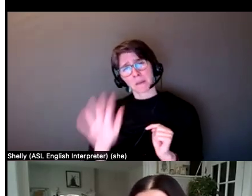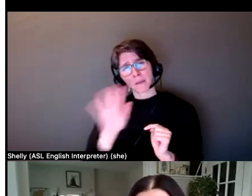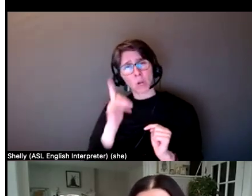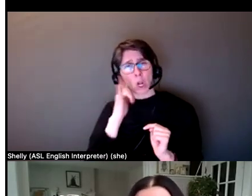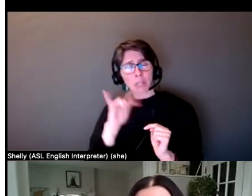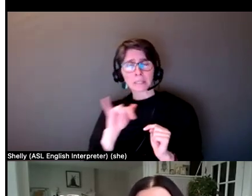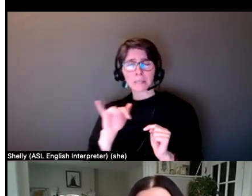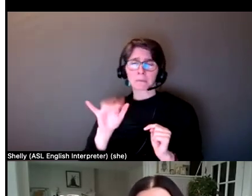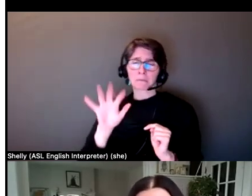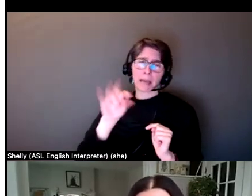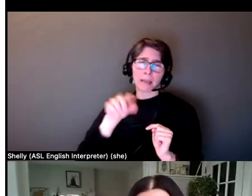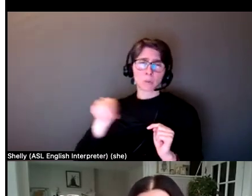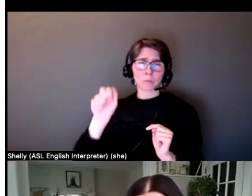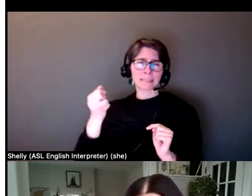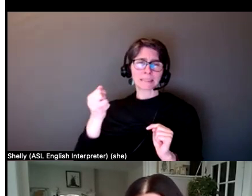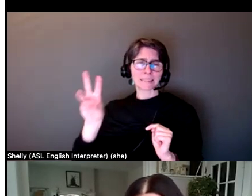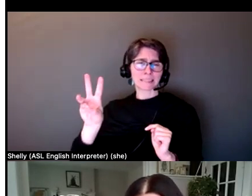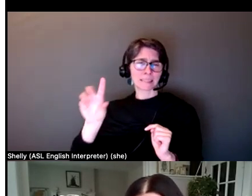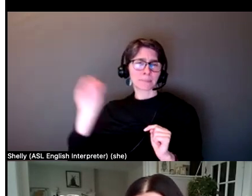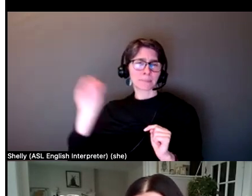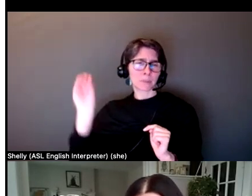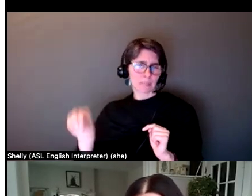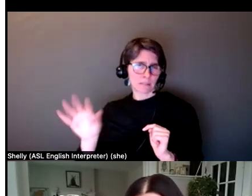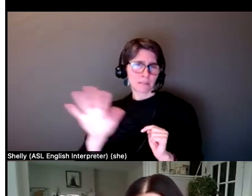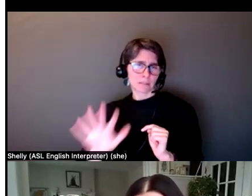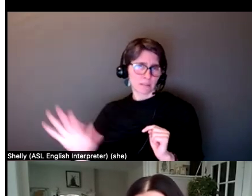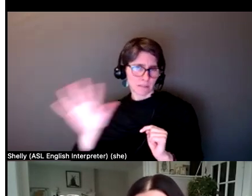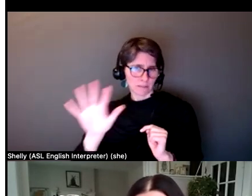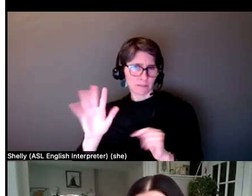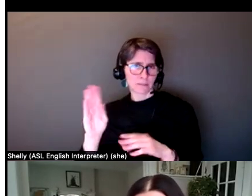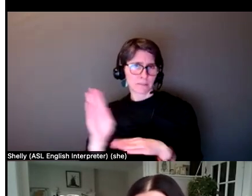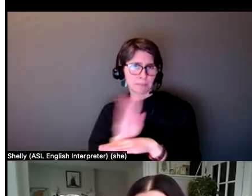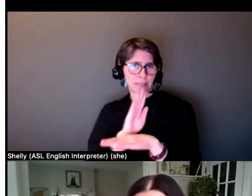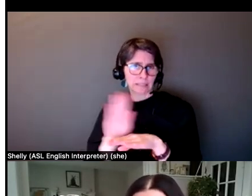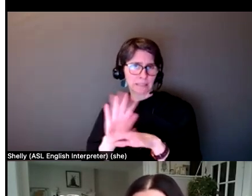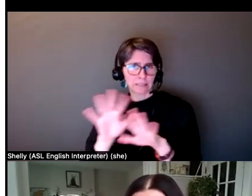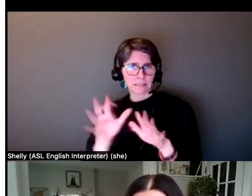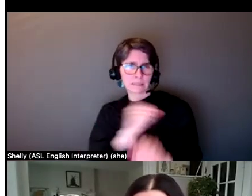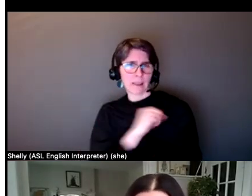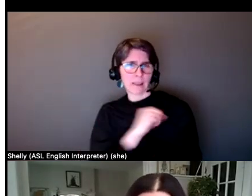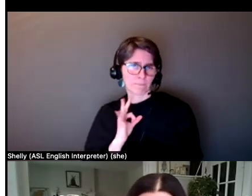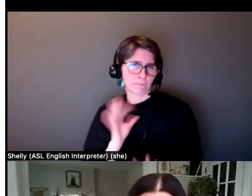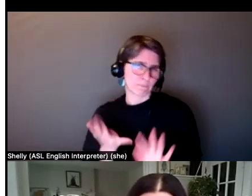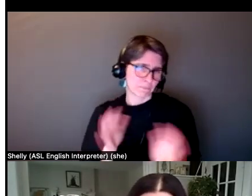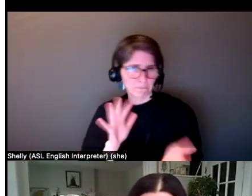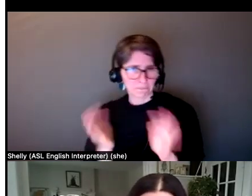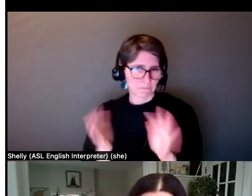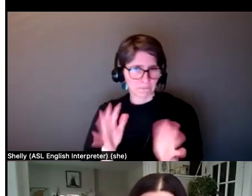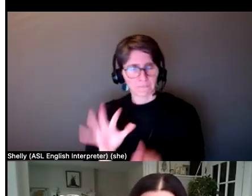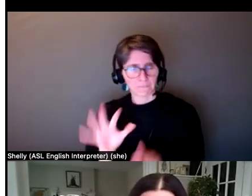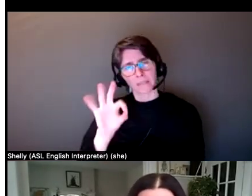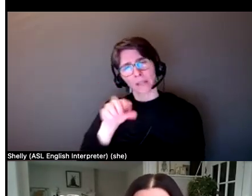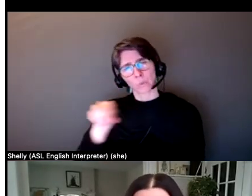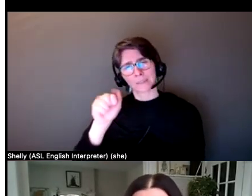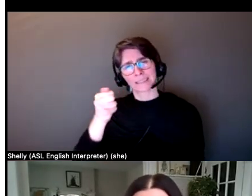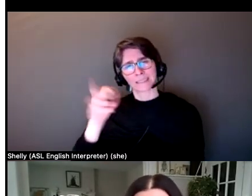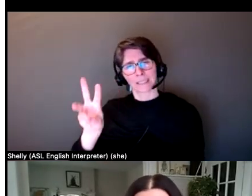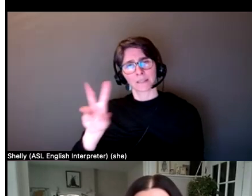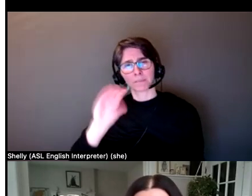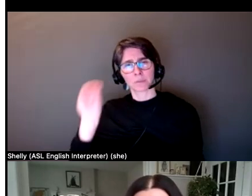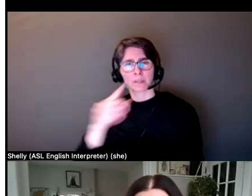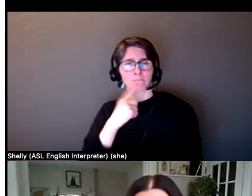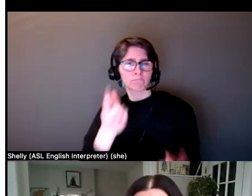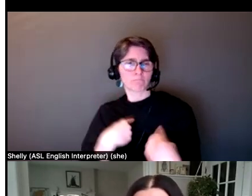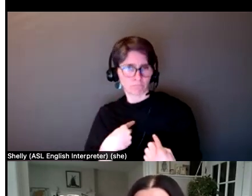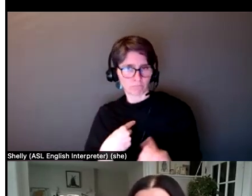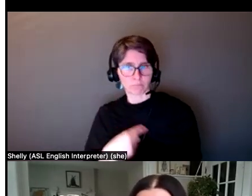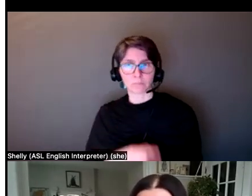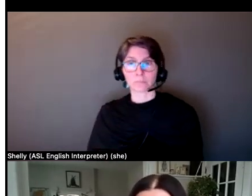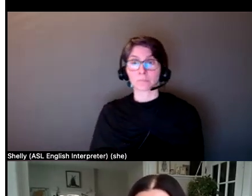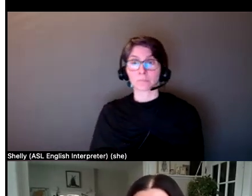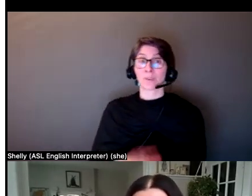between 9% and 16% of the industry, just depending on how you slice it. And of those 779 people who